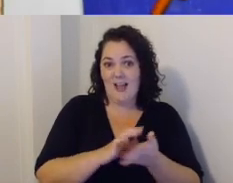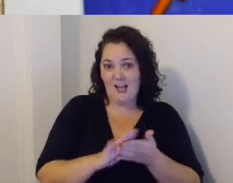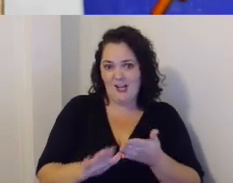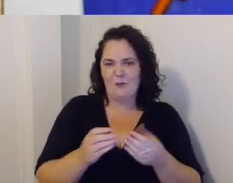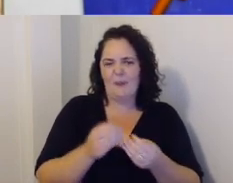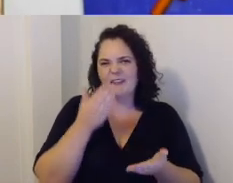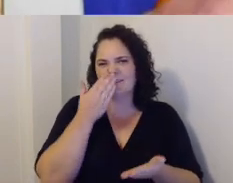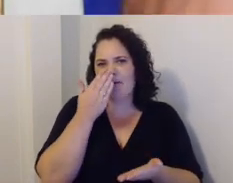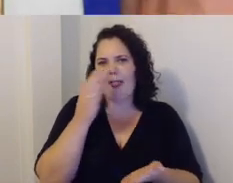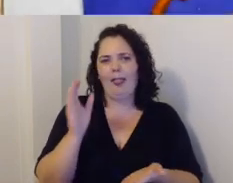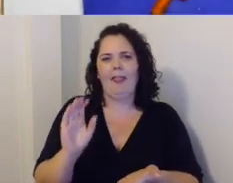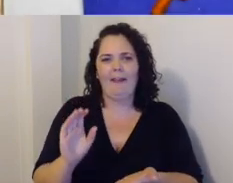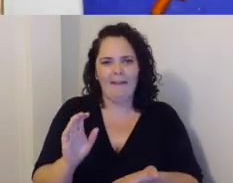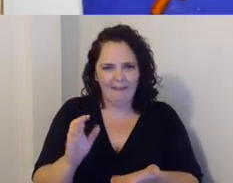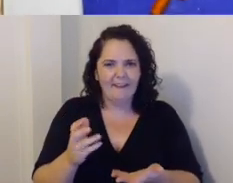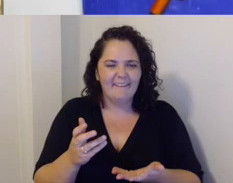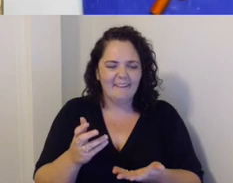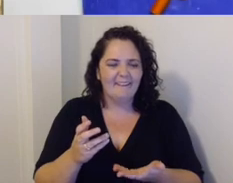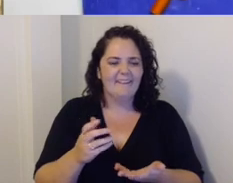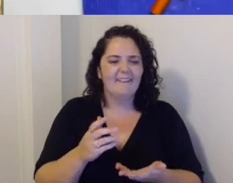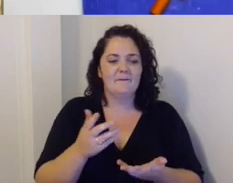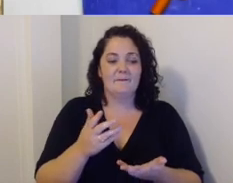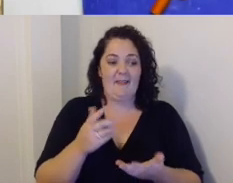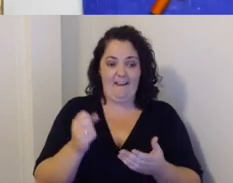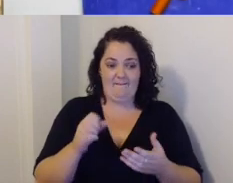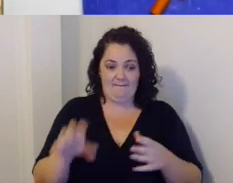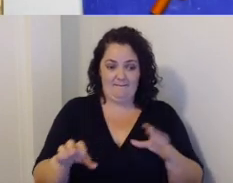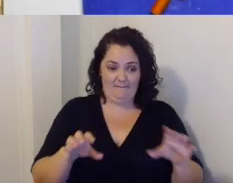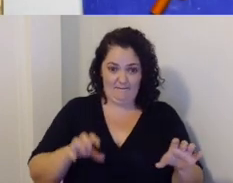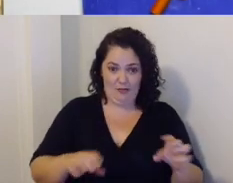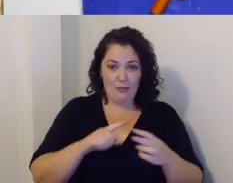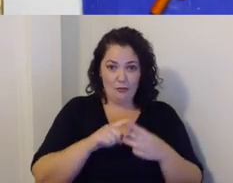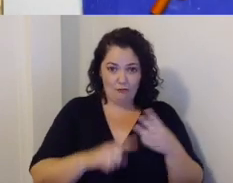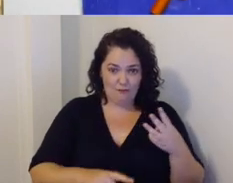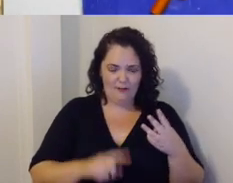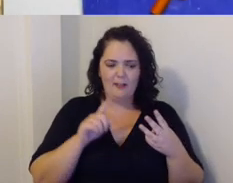we're going to have talcum powder, we're going to have chalk and then I've got a wild card for you